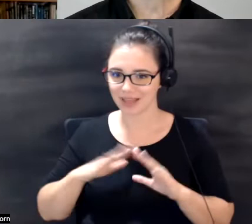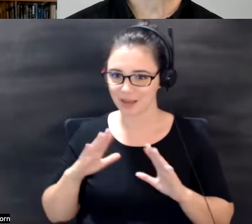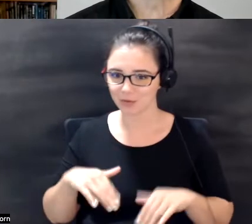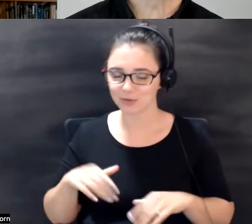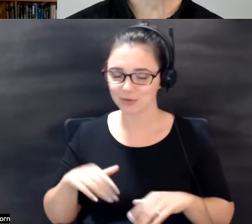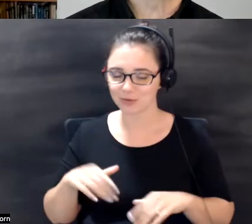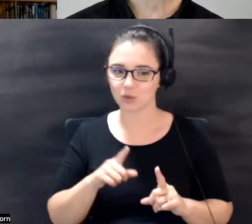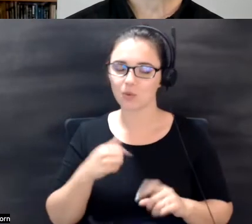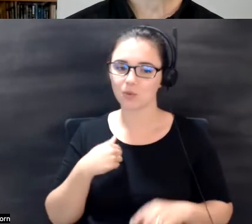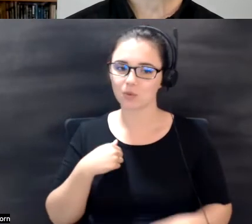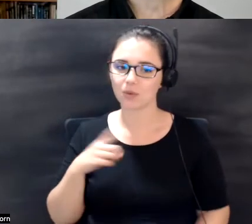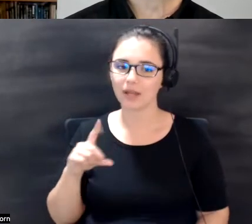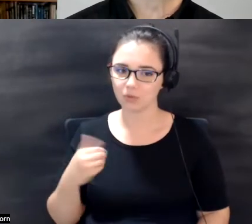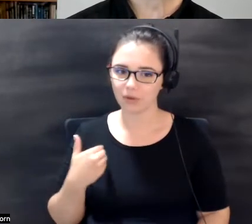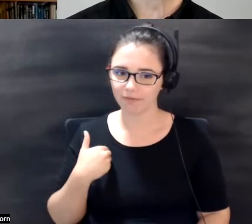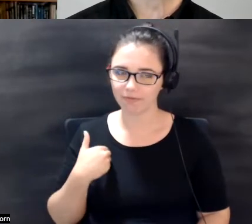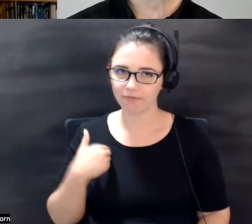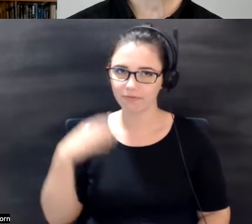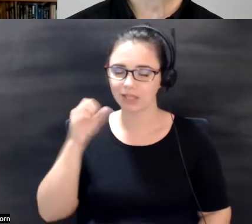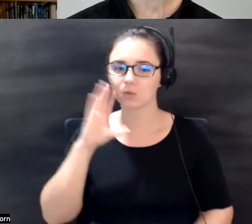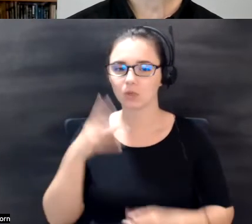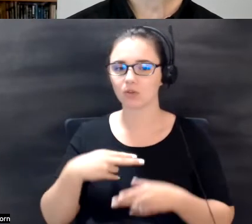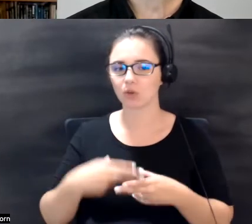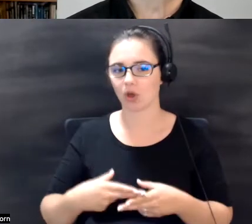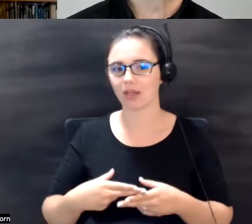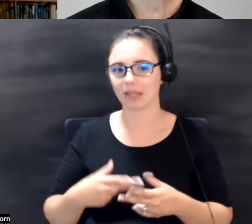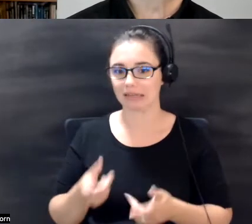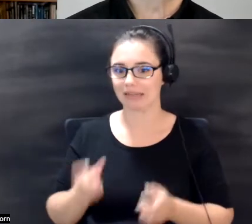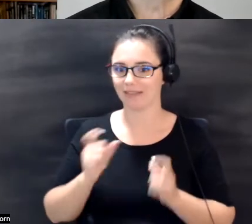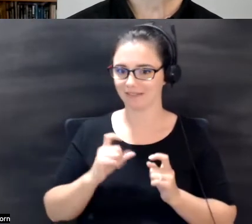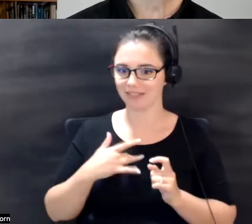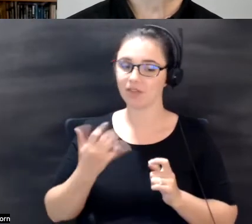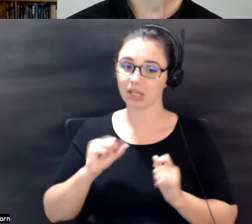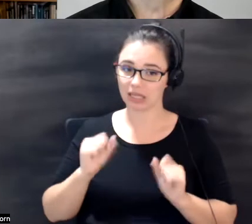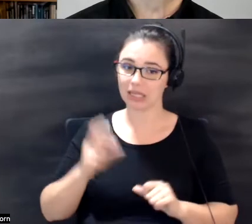I do have, I guess I'll call it a bit of a gift. I feel as if I can see many sides